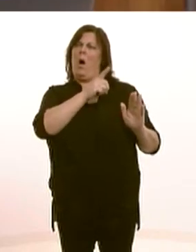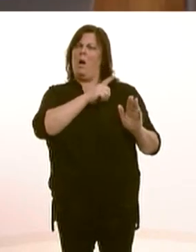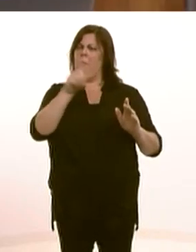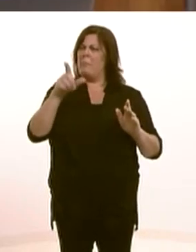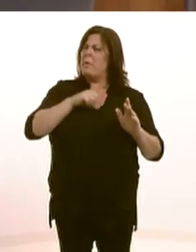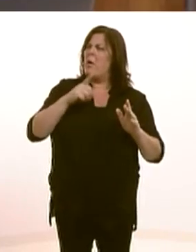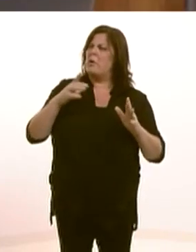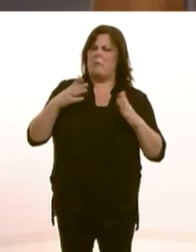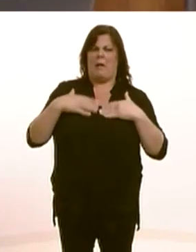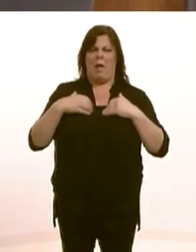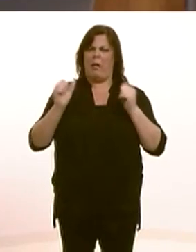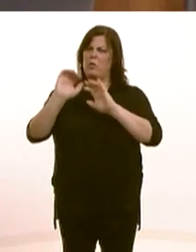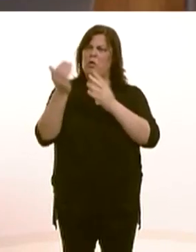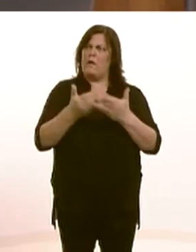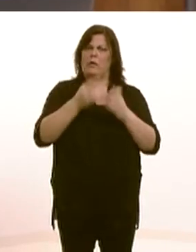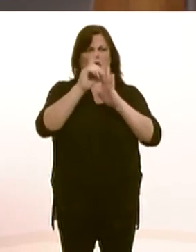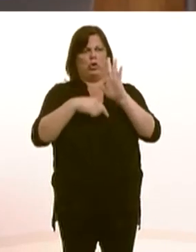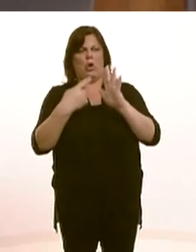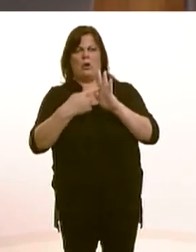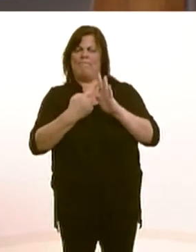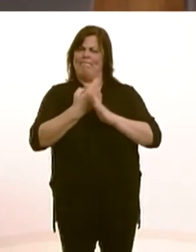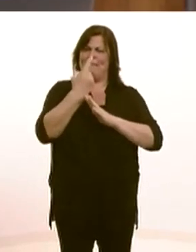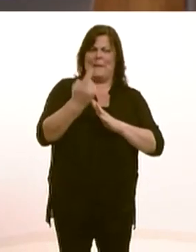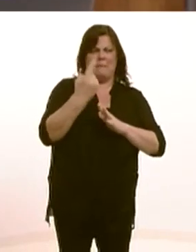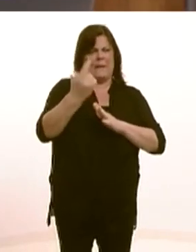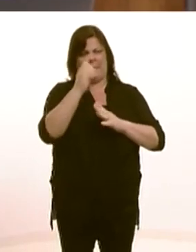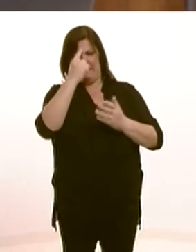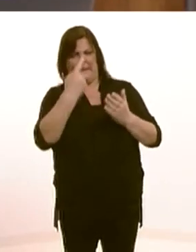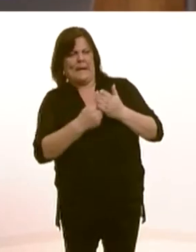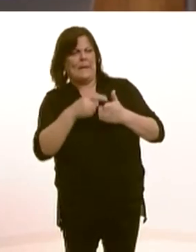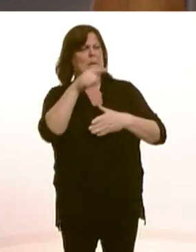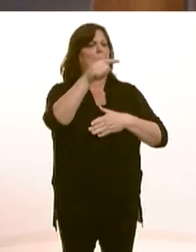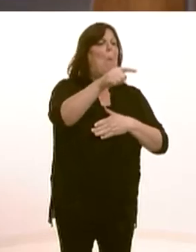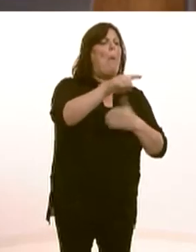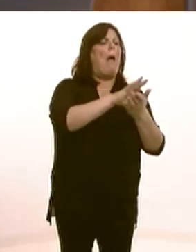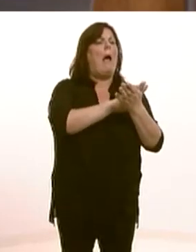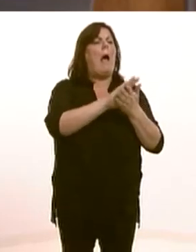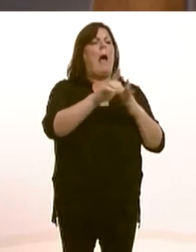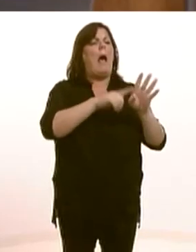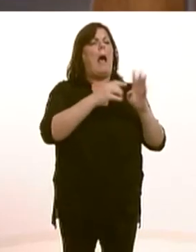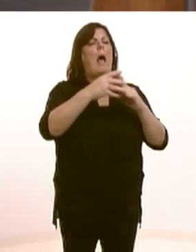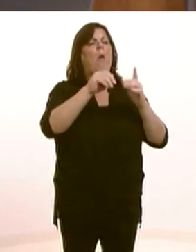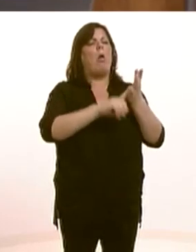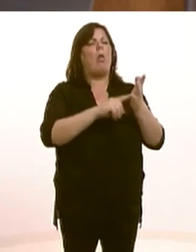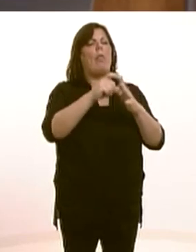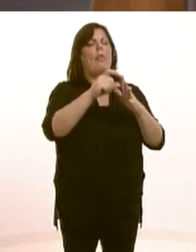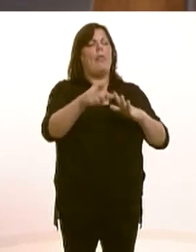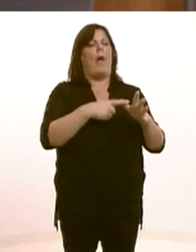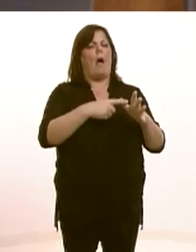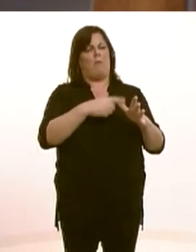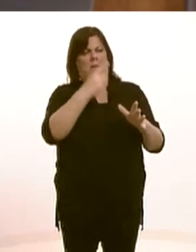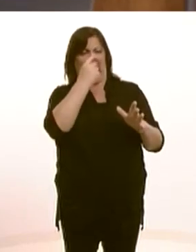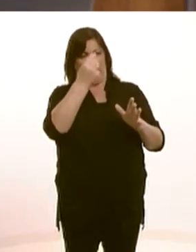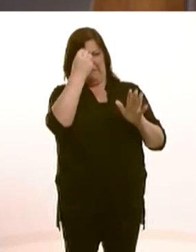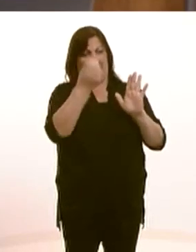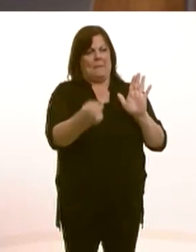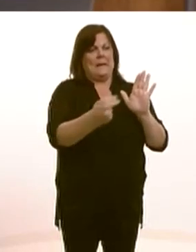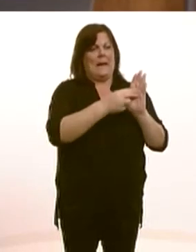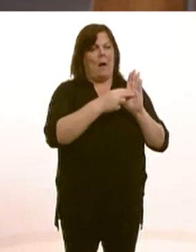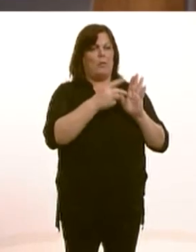Journalí that has been responsible for ensuring that this nomination takes place, and it is